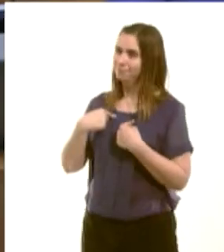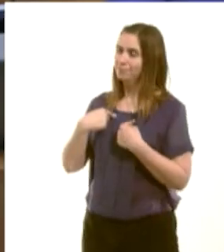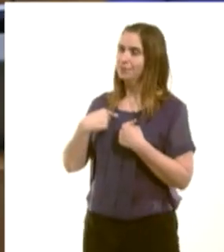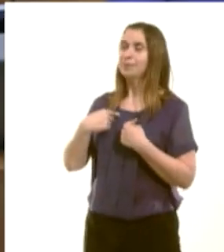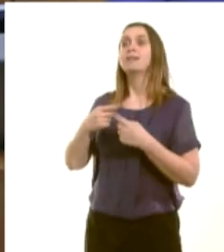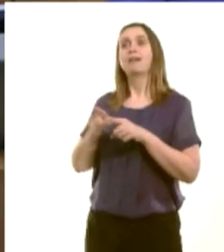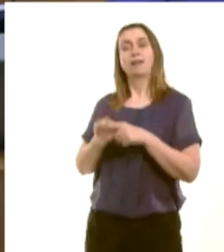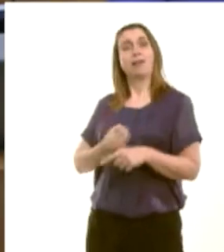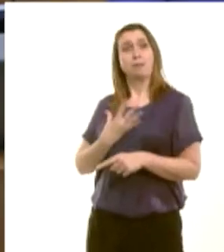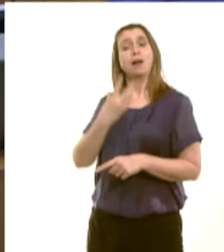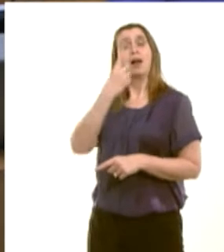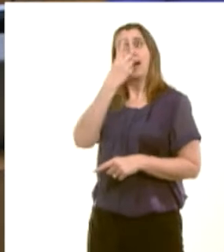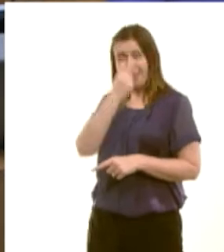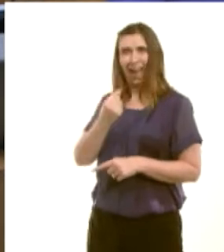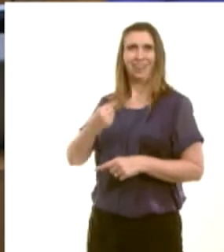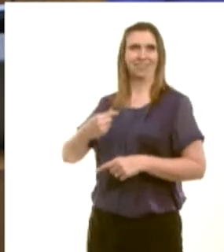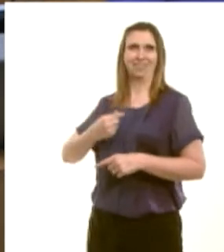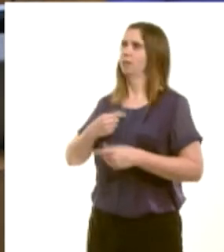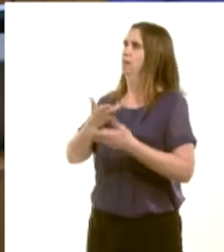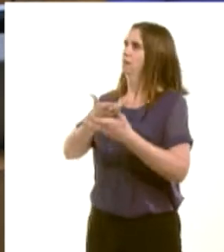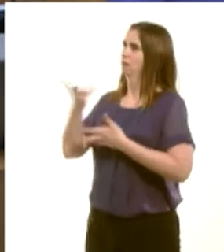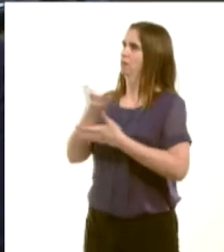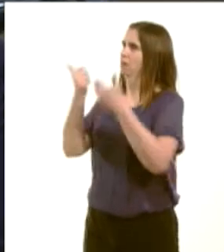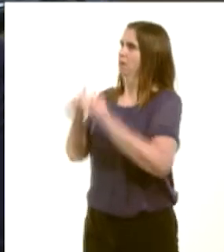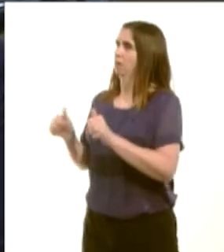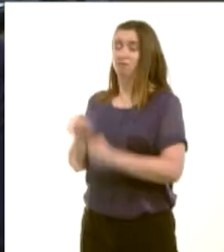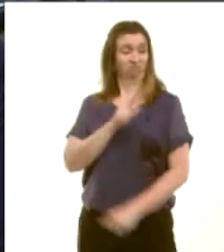to deliver on that, and she is not. [Interruption.] Absolutely. The reality of the situation is